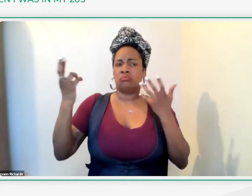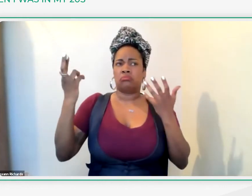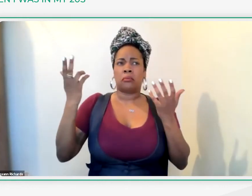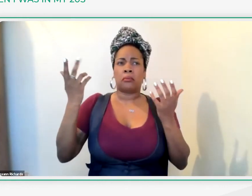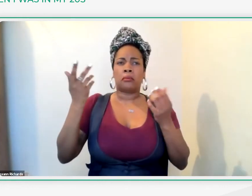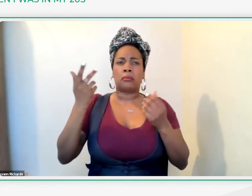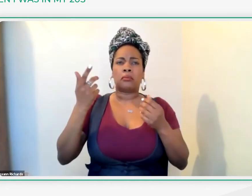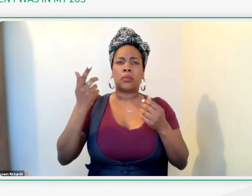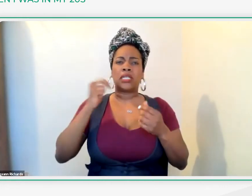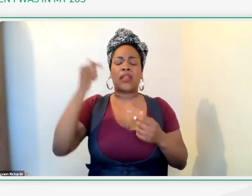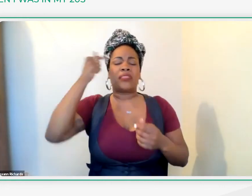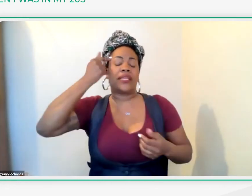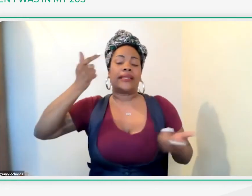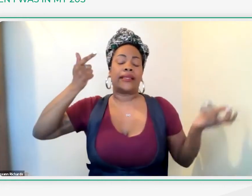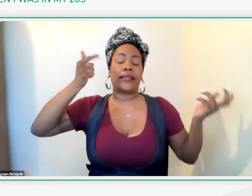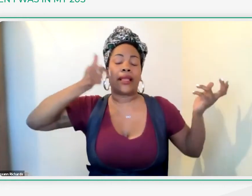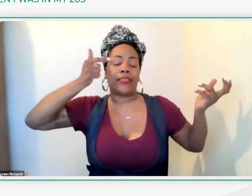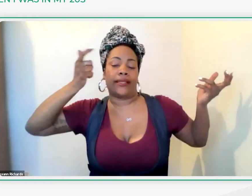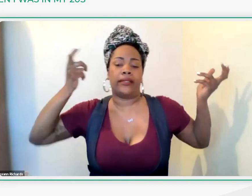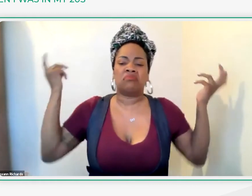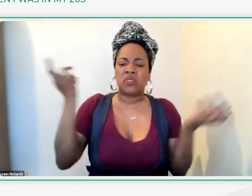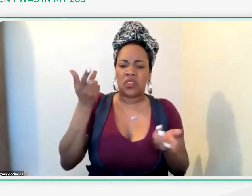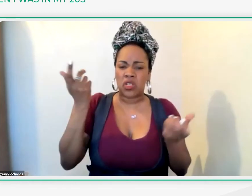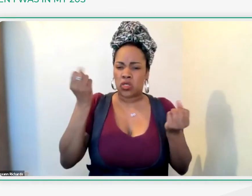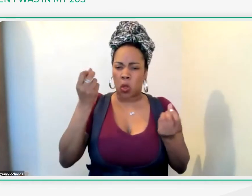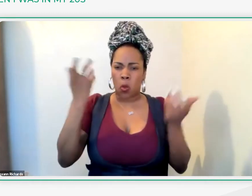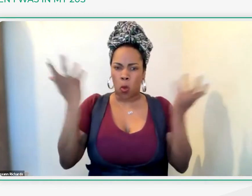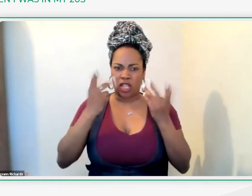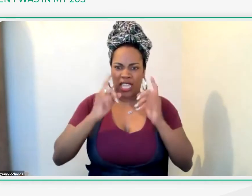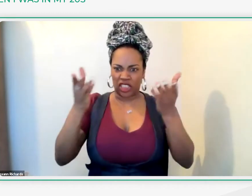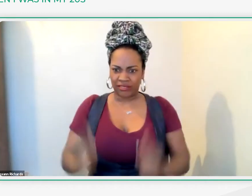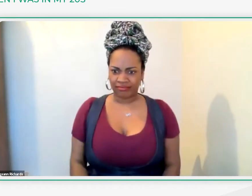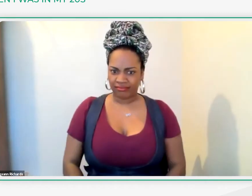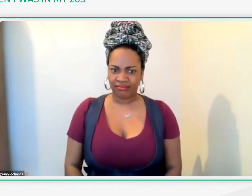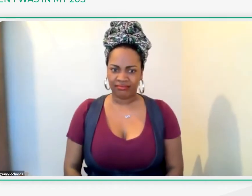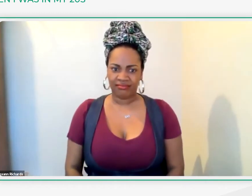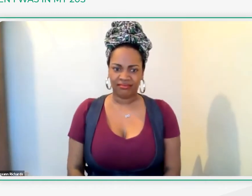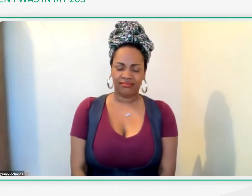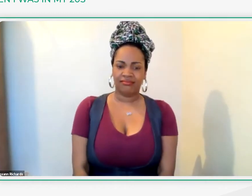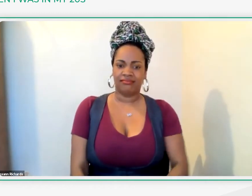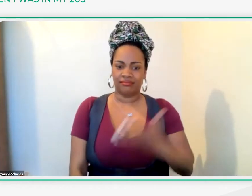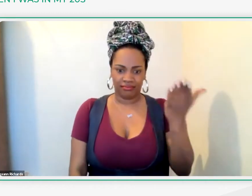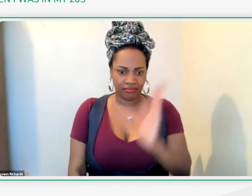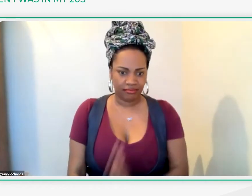A lot of us say, “Oh, we'll do it later,” or we think it's not a big deal right now.